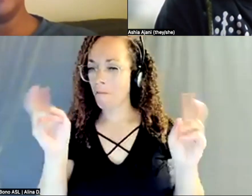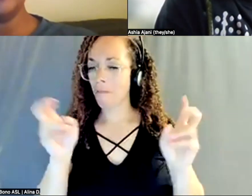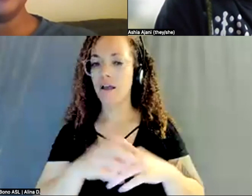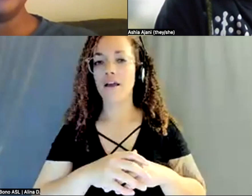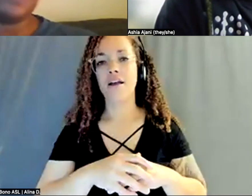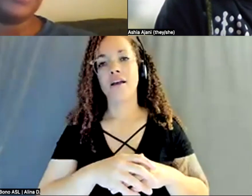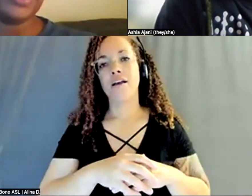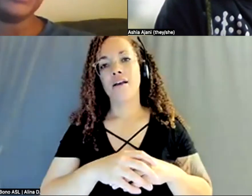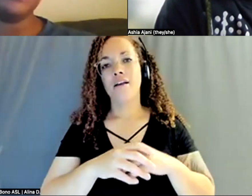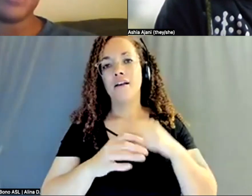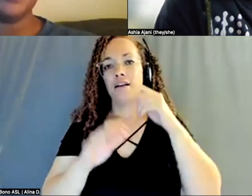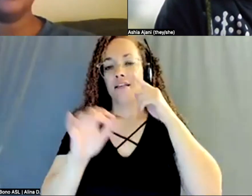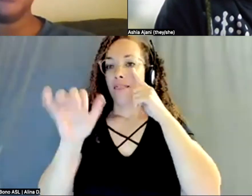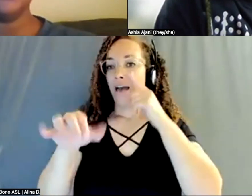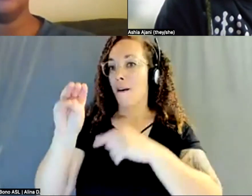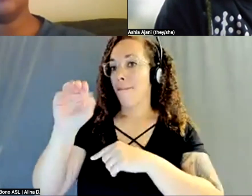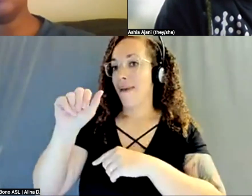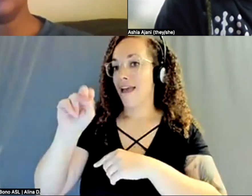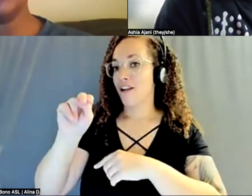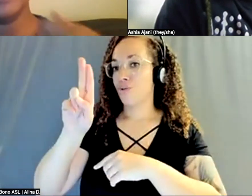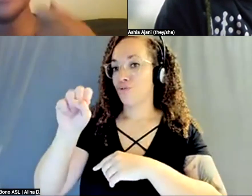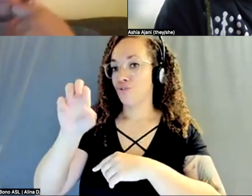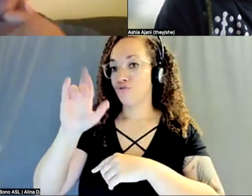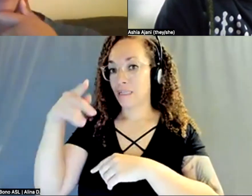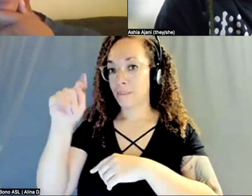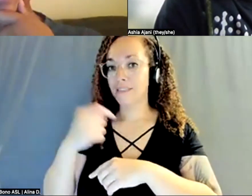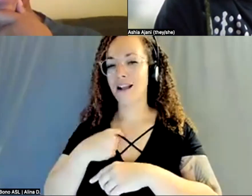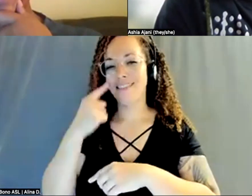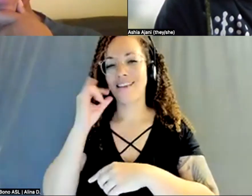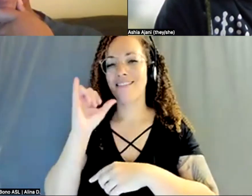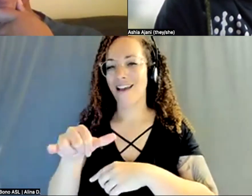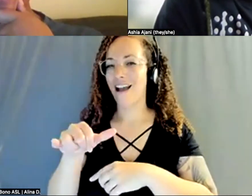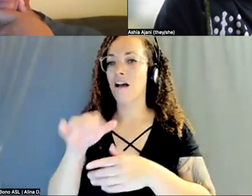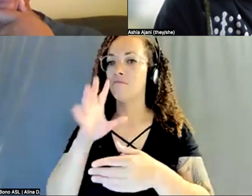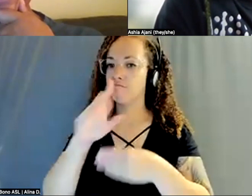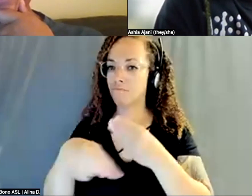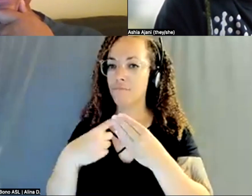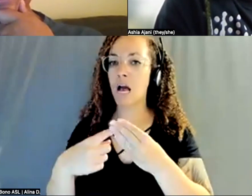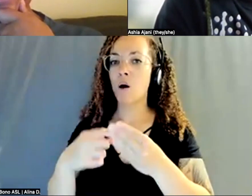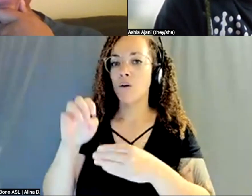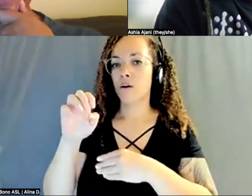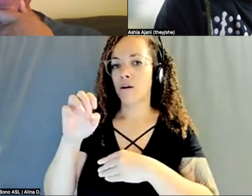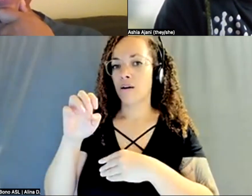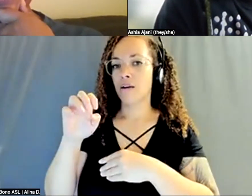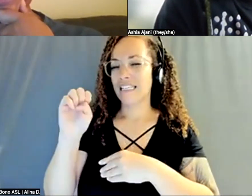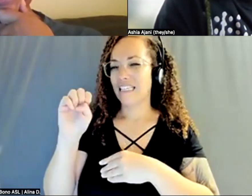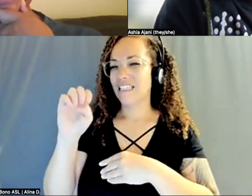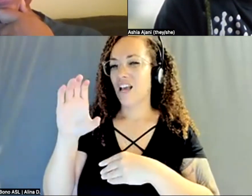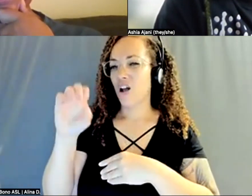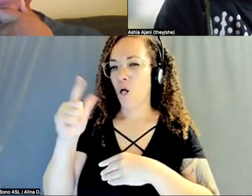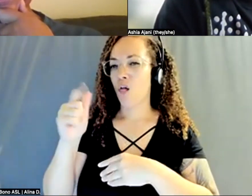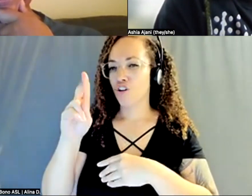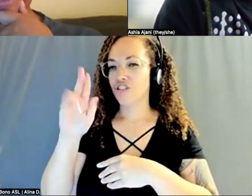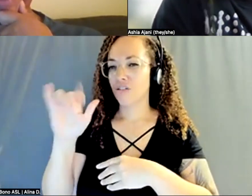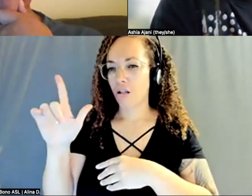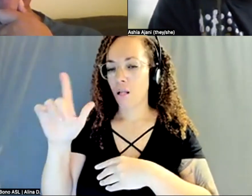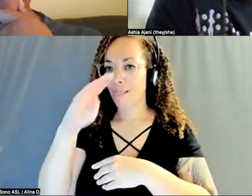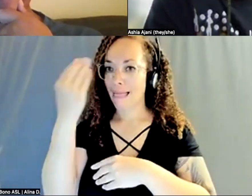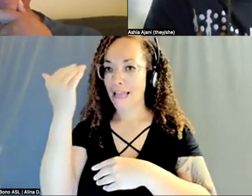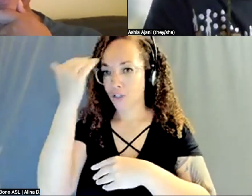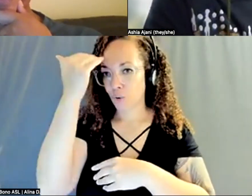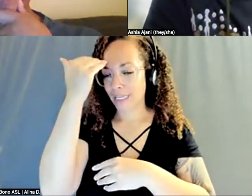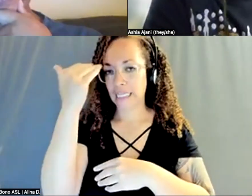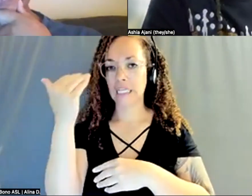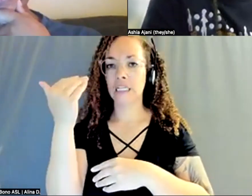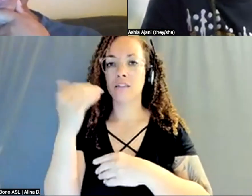I think definitely engages Black, ecological knowing. And then recently, there's this book,